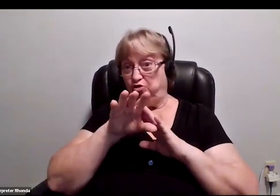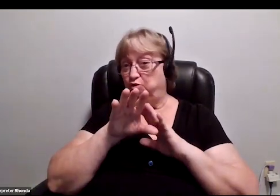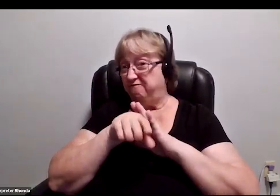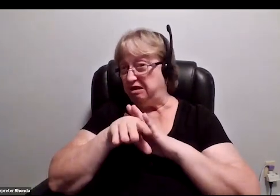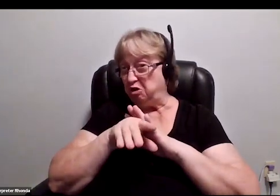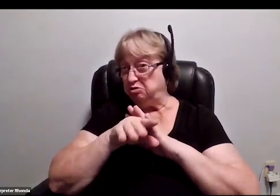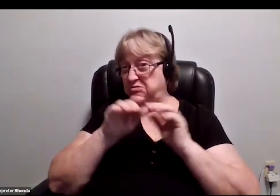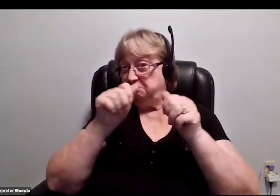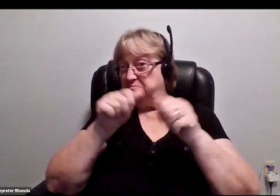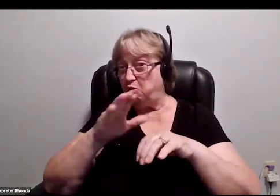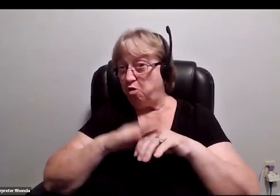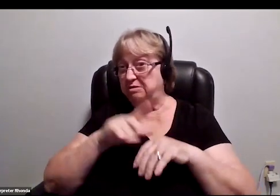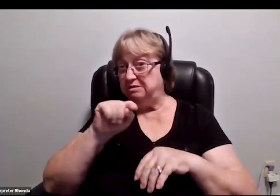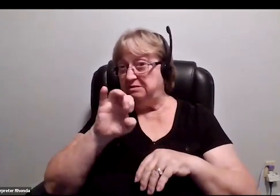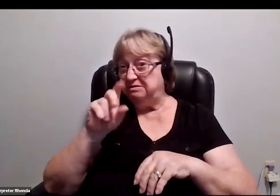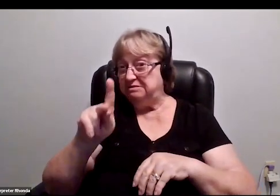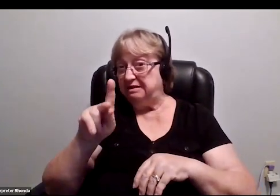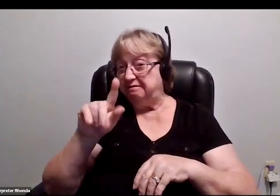or other platforms or perhaps remixed?"